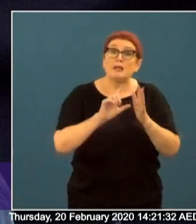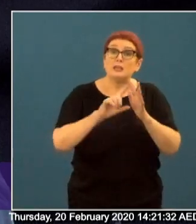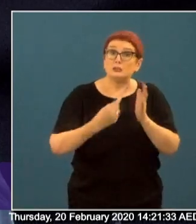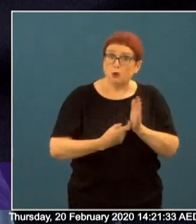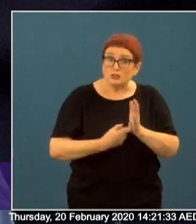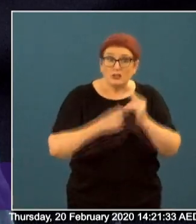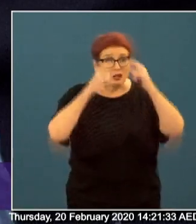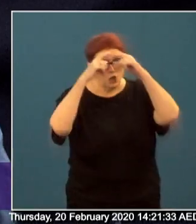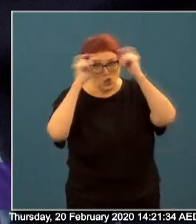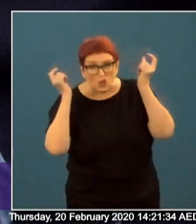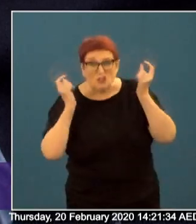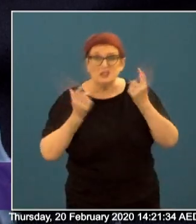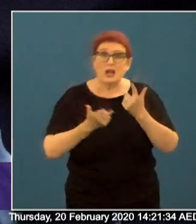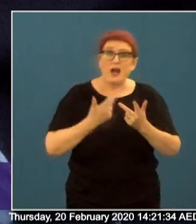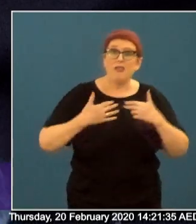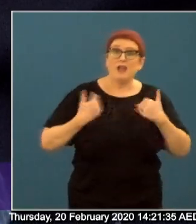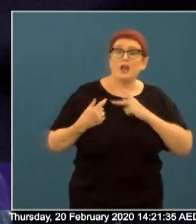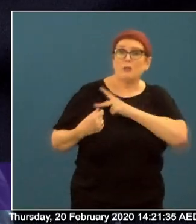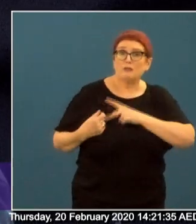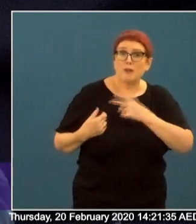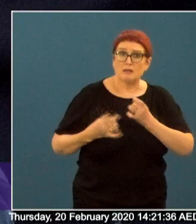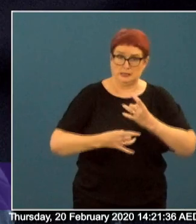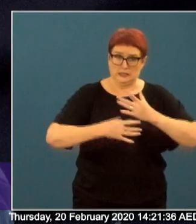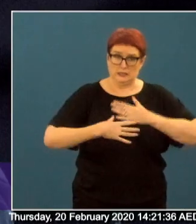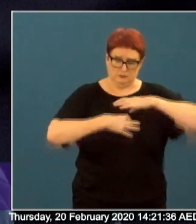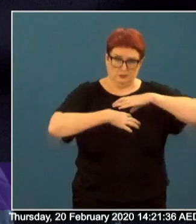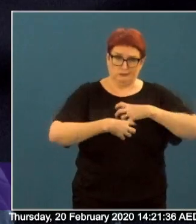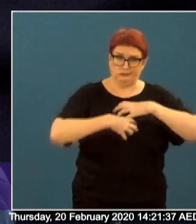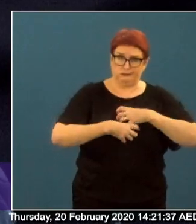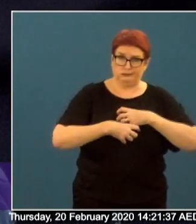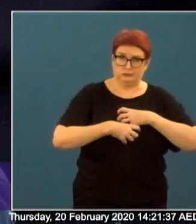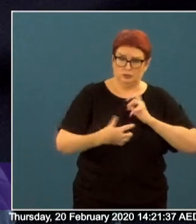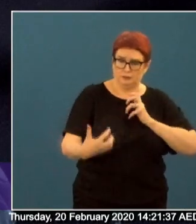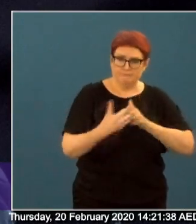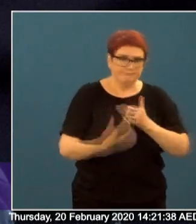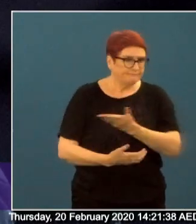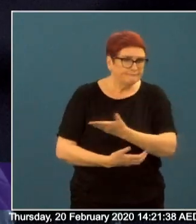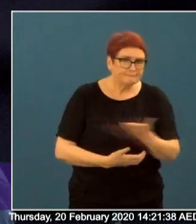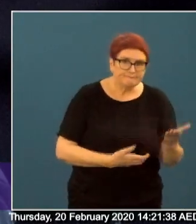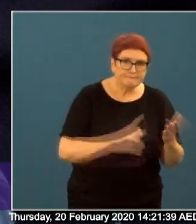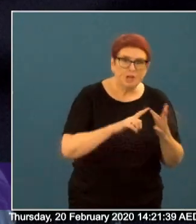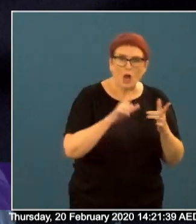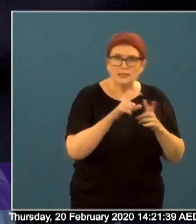to adjust their practice to meet the needs of people with intellectual and other disabilities.